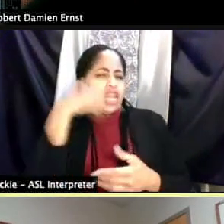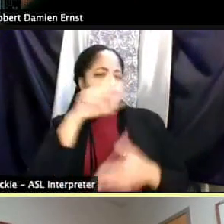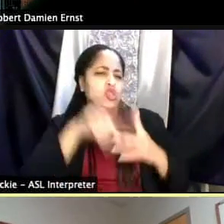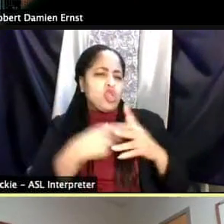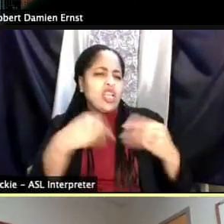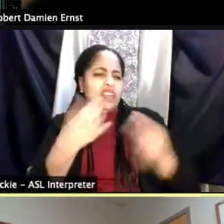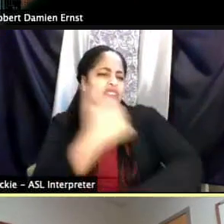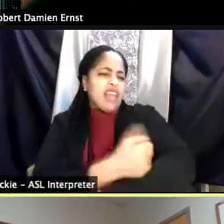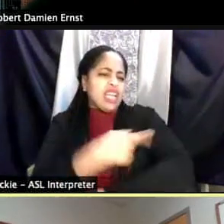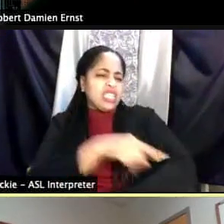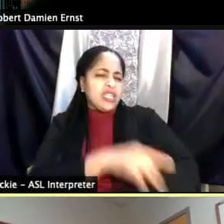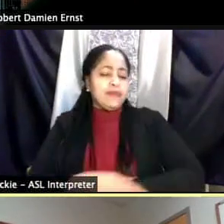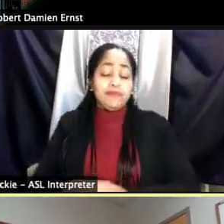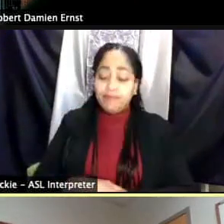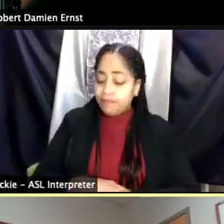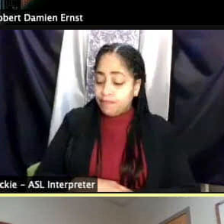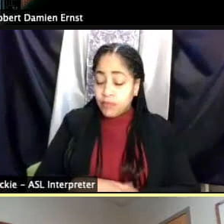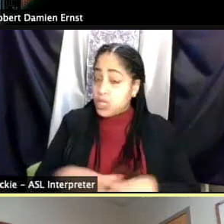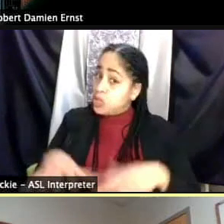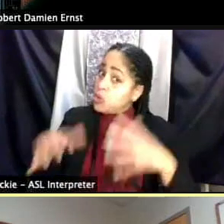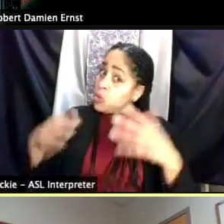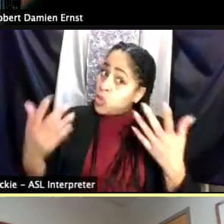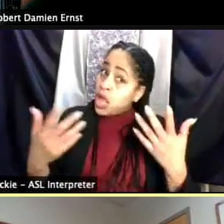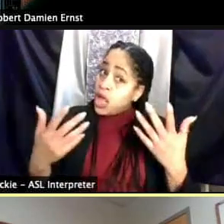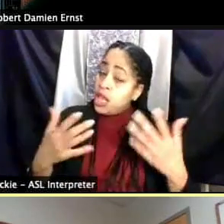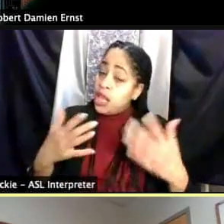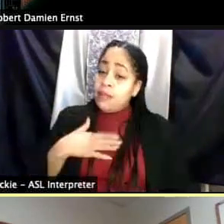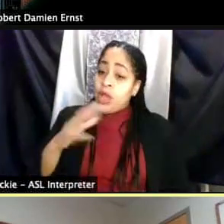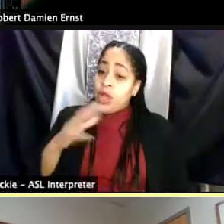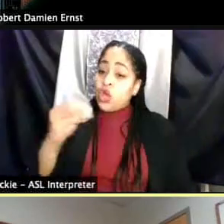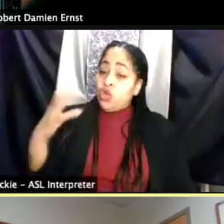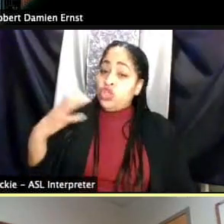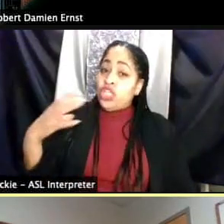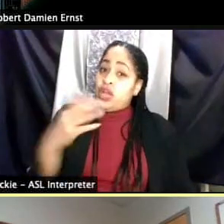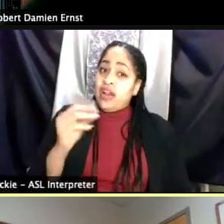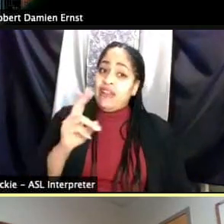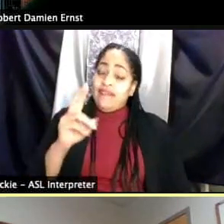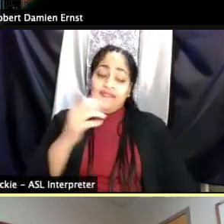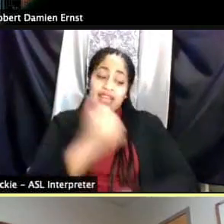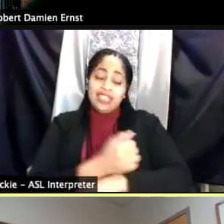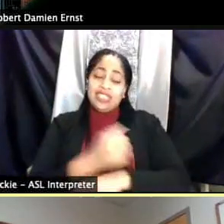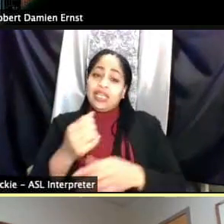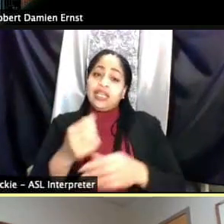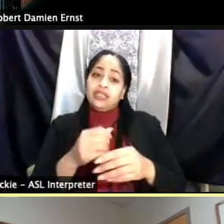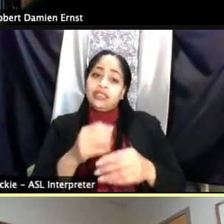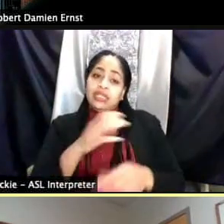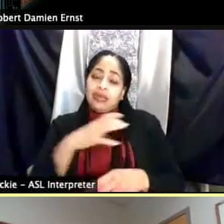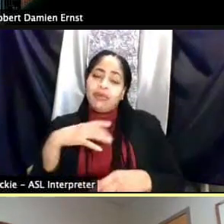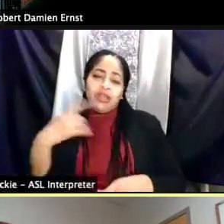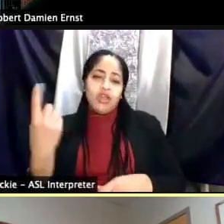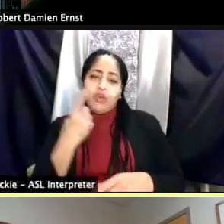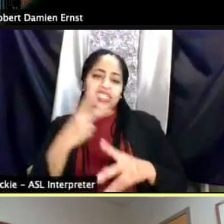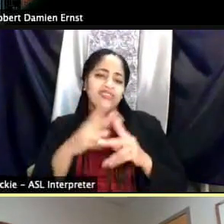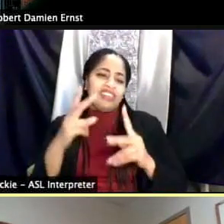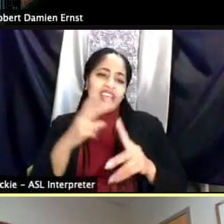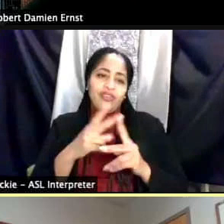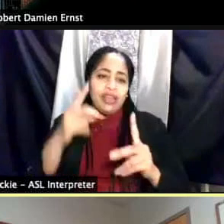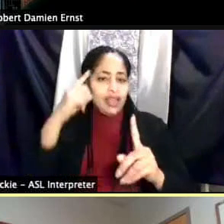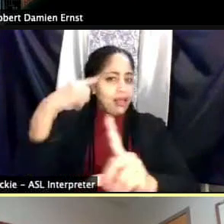Well, my co-chair in our vaccine committee, Stan, is always very optimistic about this.